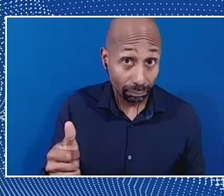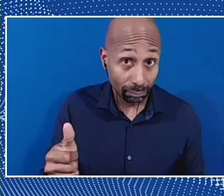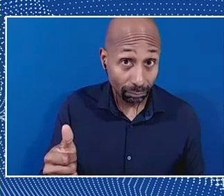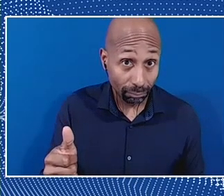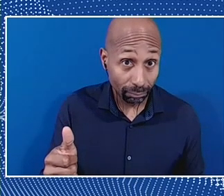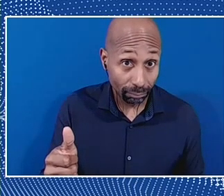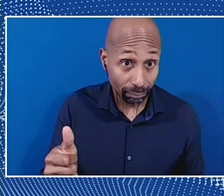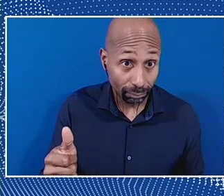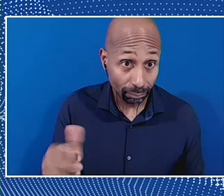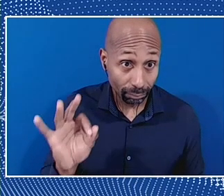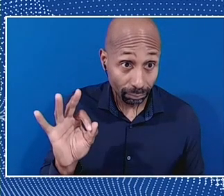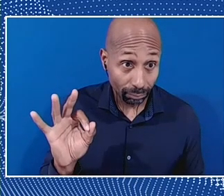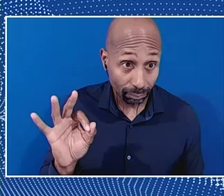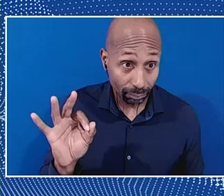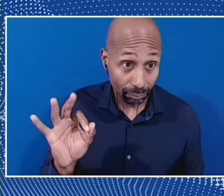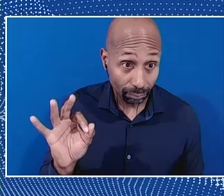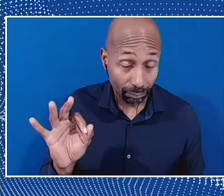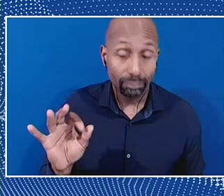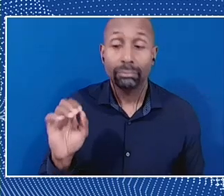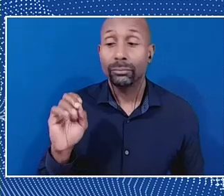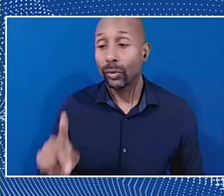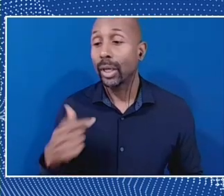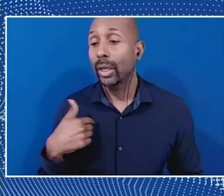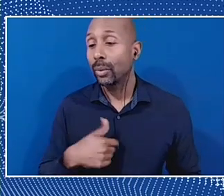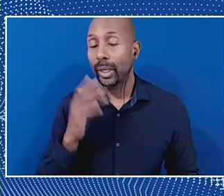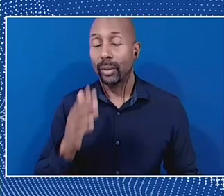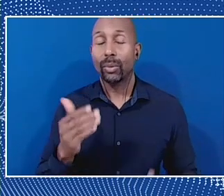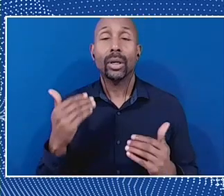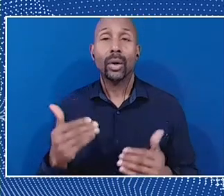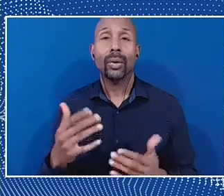Alright. So we would take our break now, r